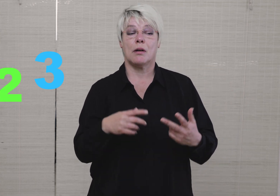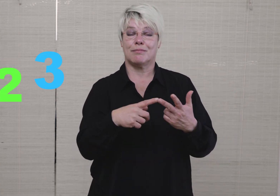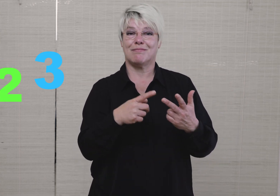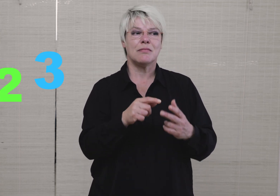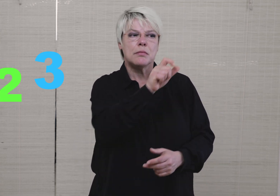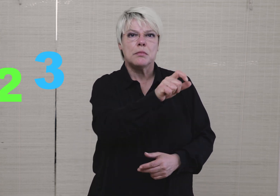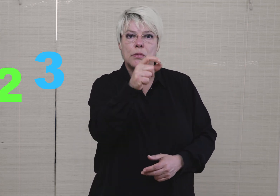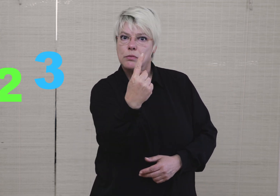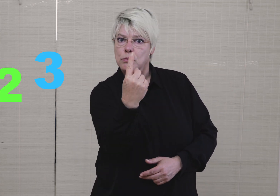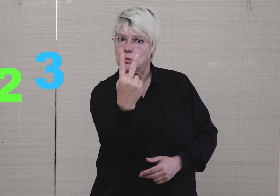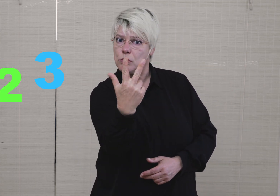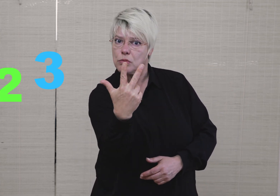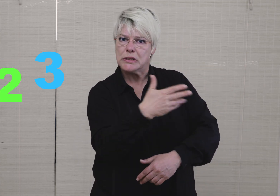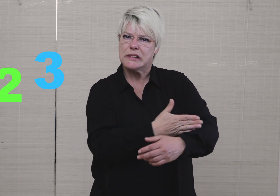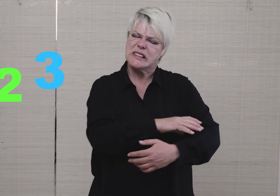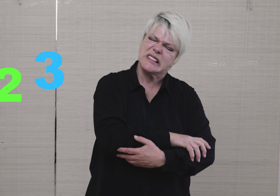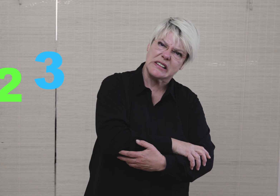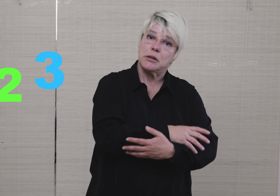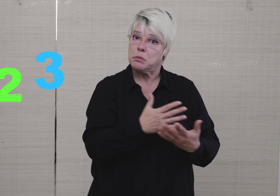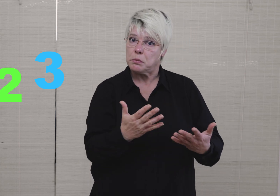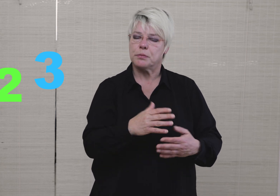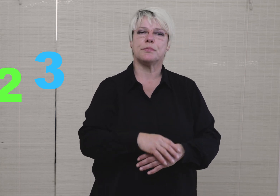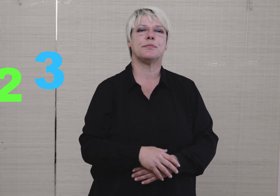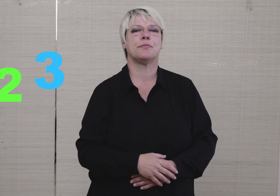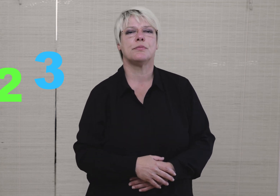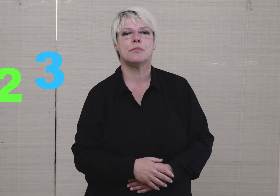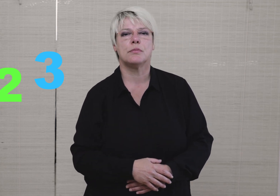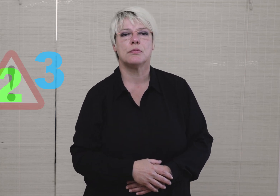The Number of people that are injured